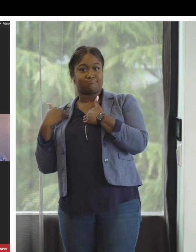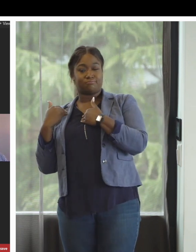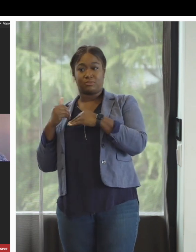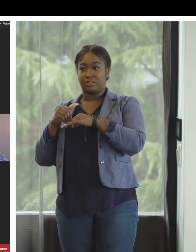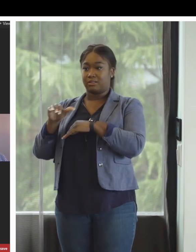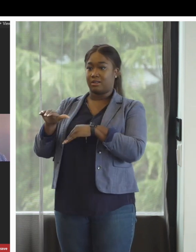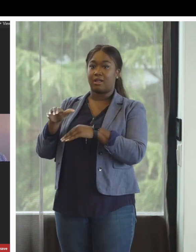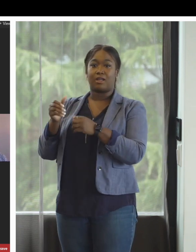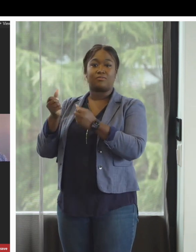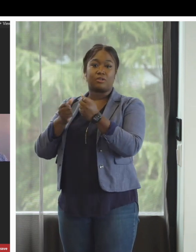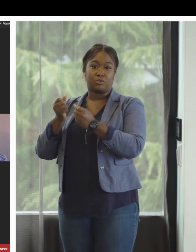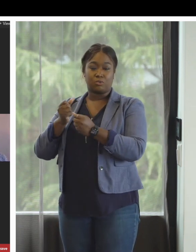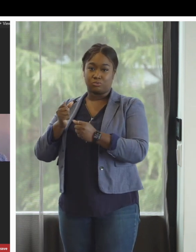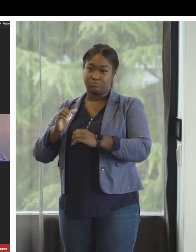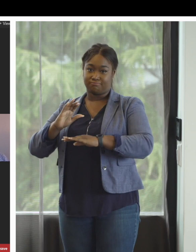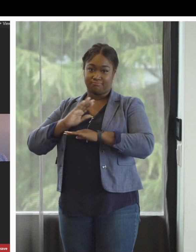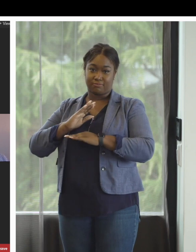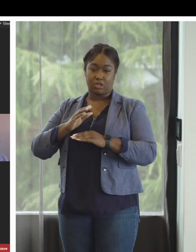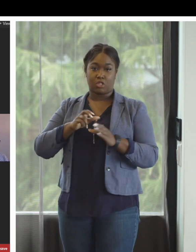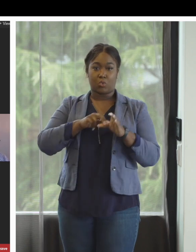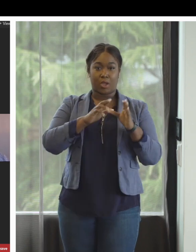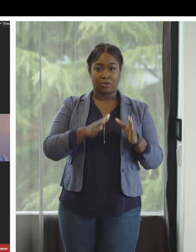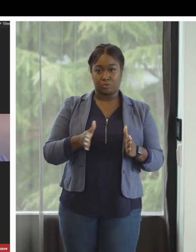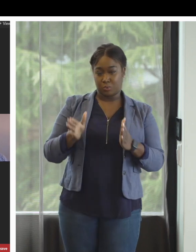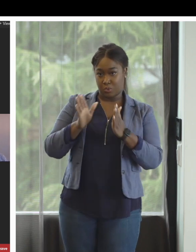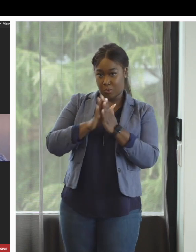meet that rider's request. And that can occur with the